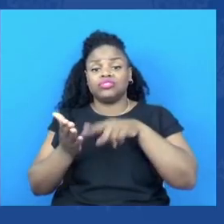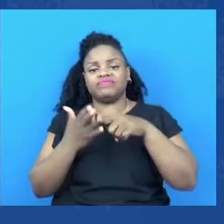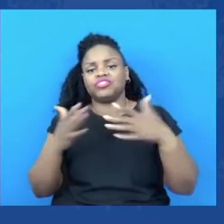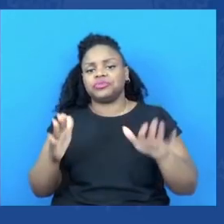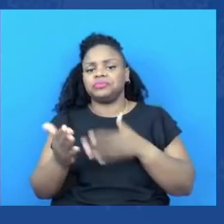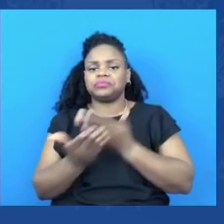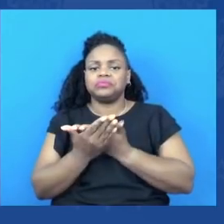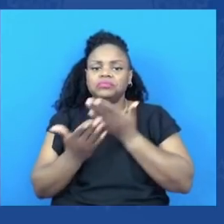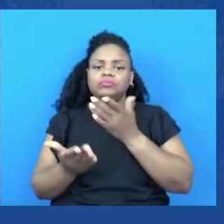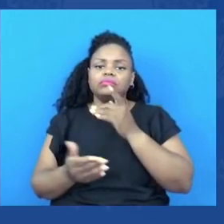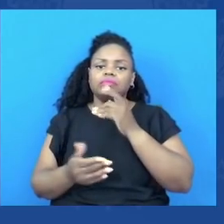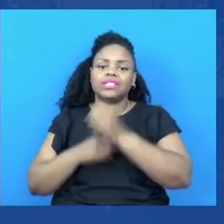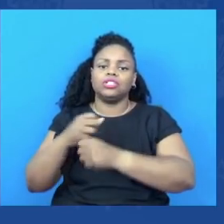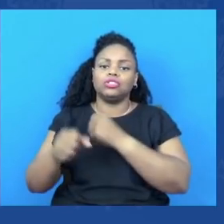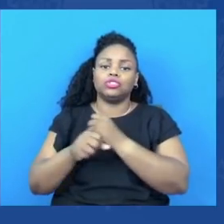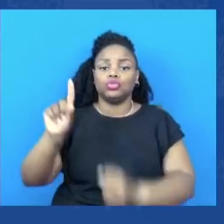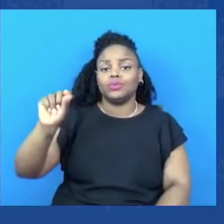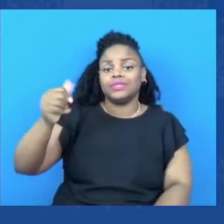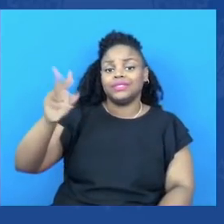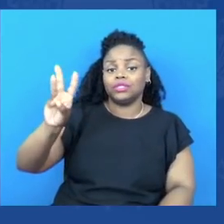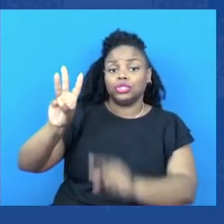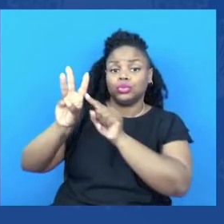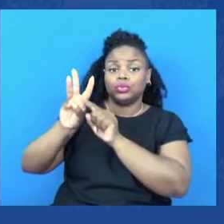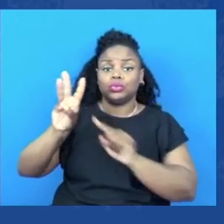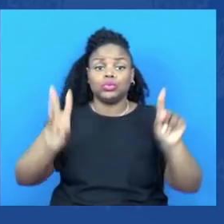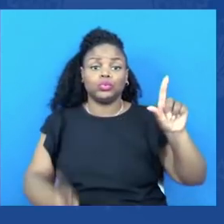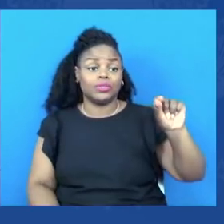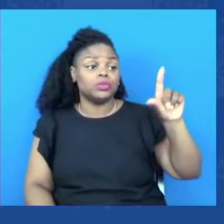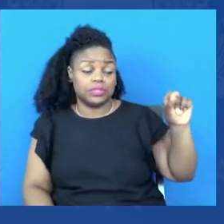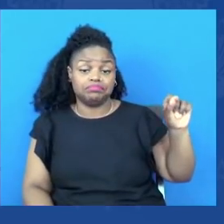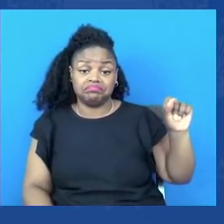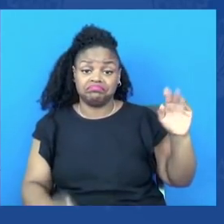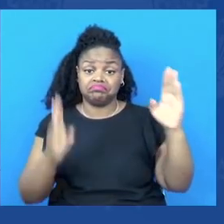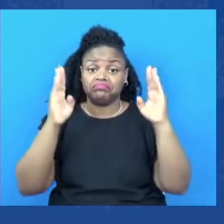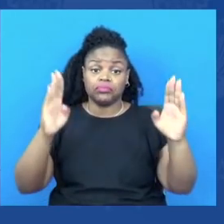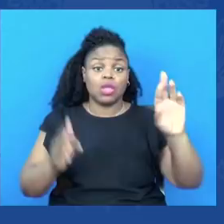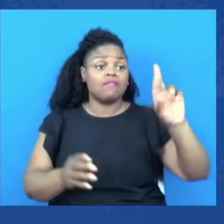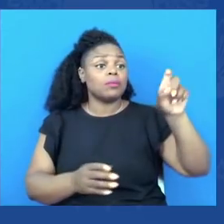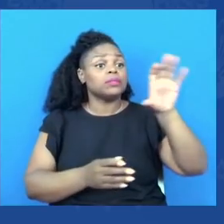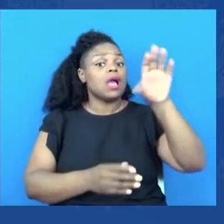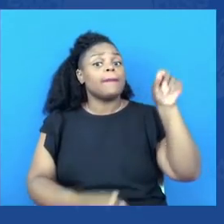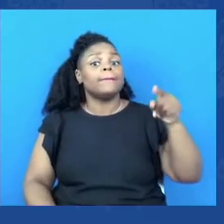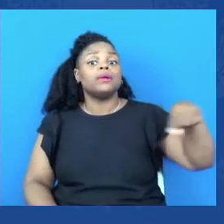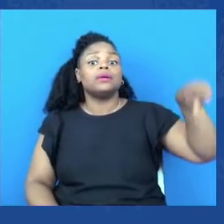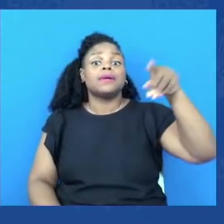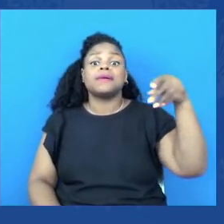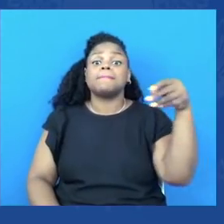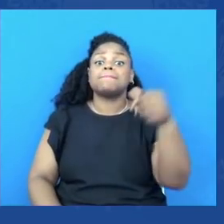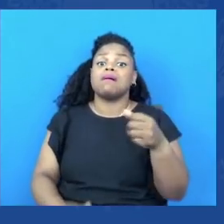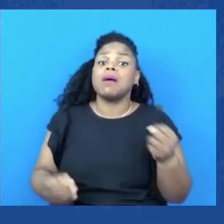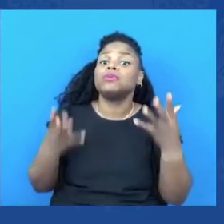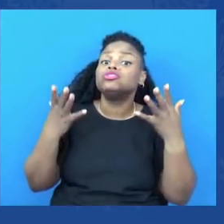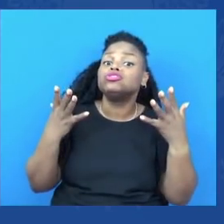pharmaceutical companies spent $577 billion in stock buybacks and dividends --